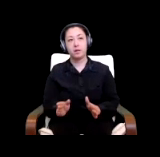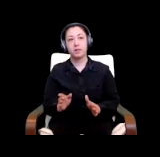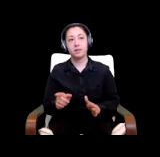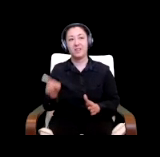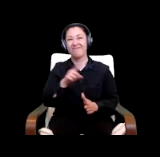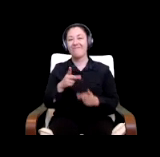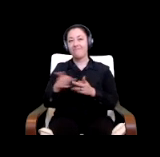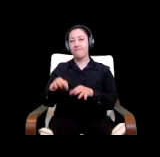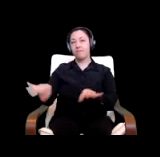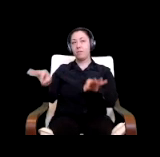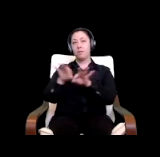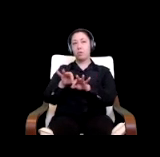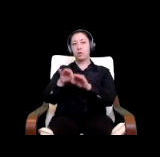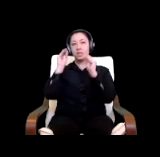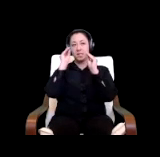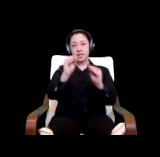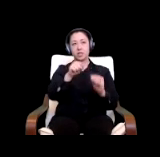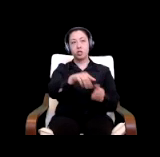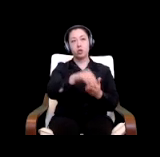the student how to navigate their environment.